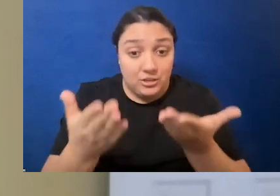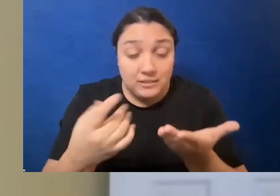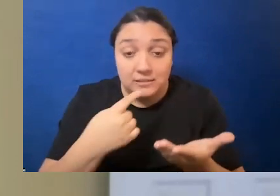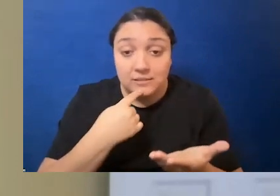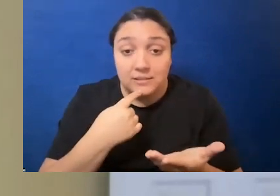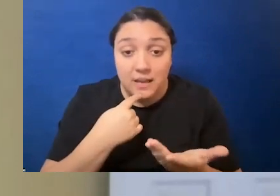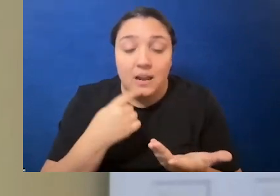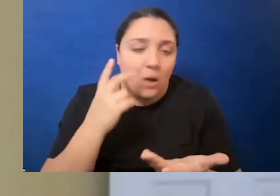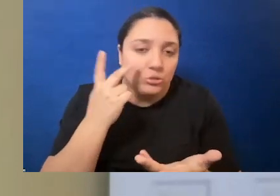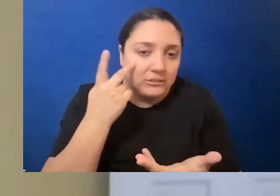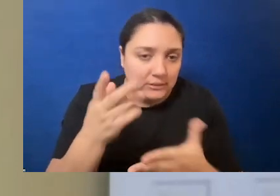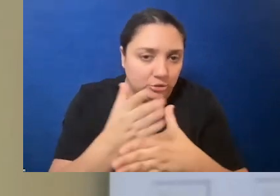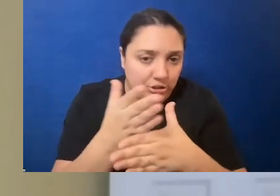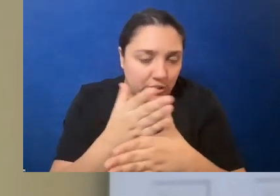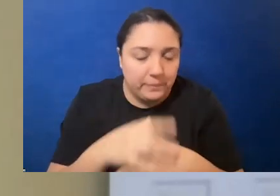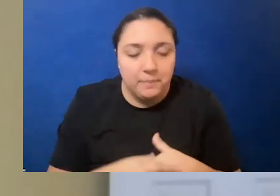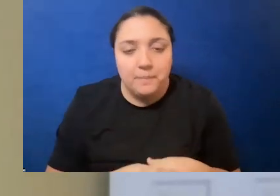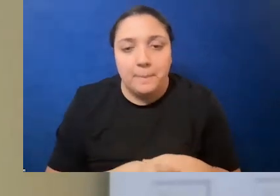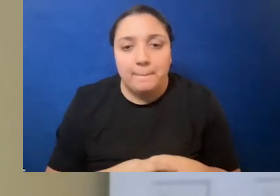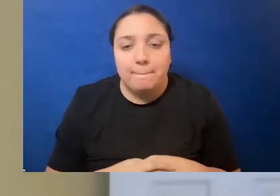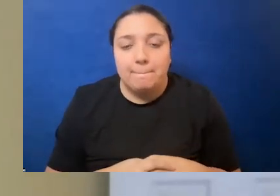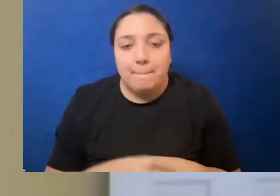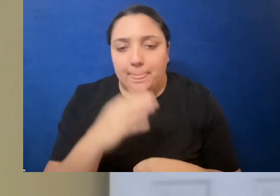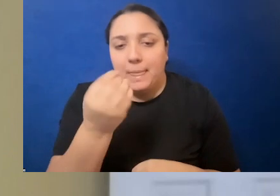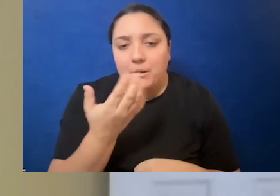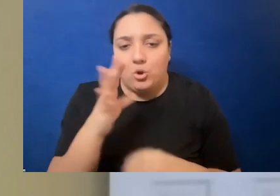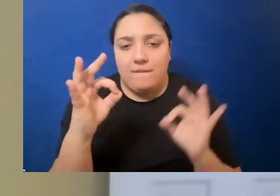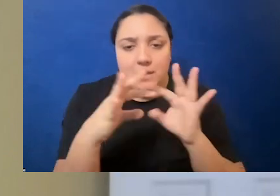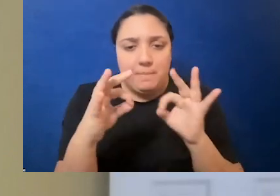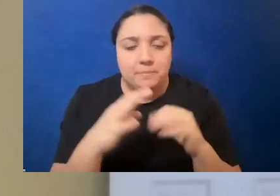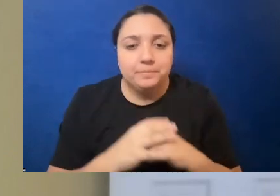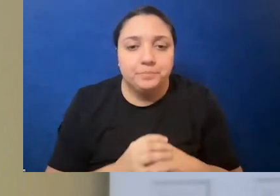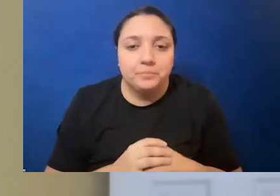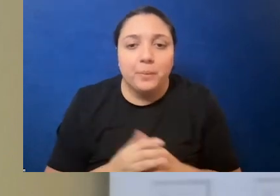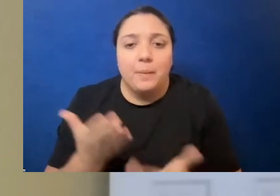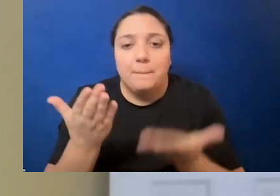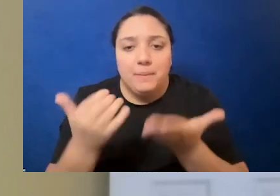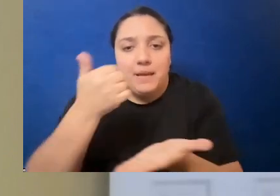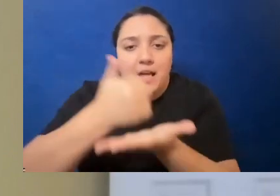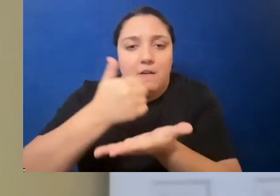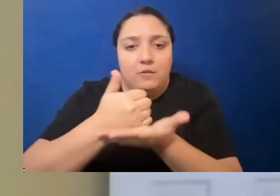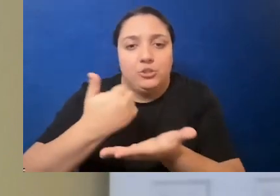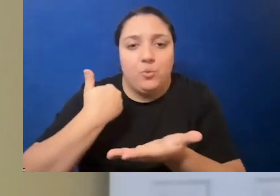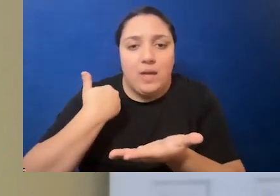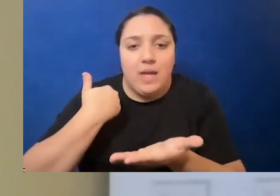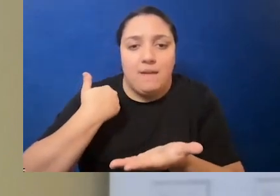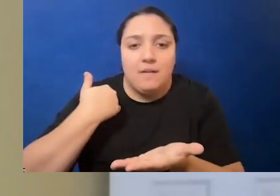CAME TO ME. I WILL SHARE IT. I WILL SEE IF YOU HAVE FEEDBACK. IT MIGHT BE HELPFUL TO HAVE A